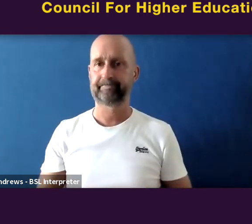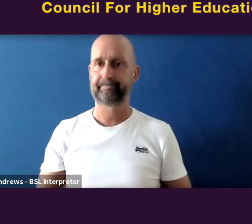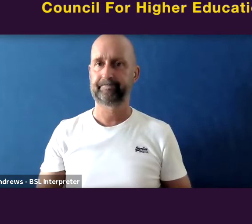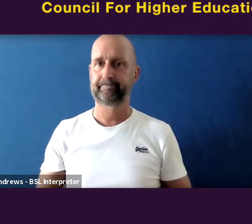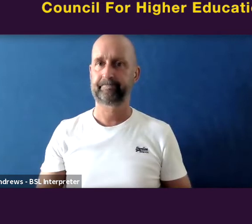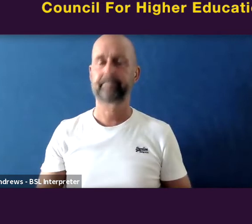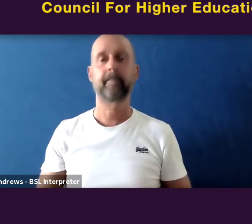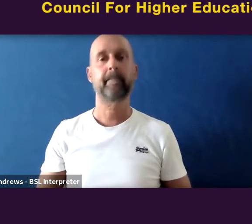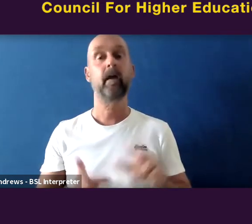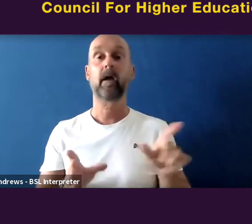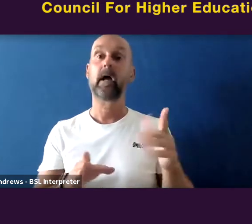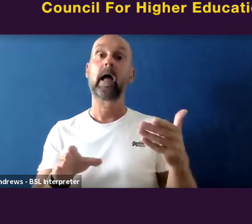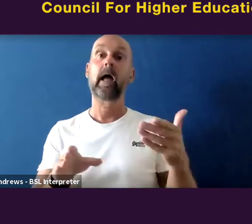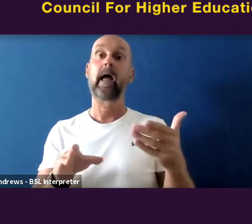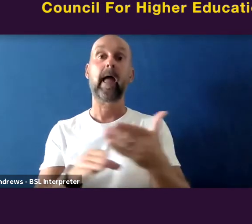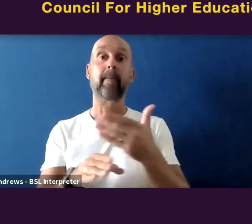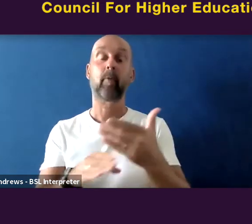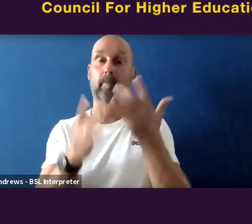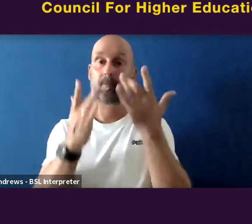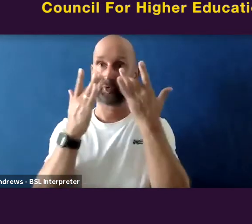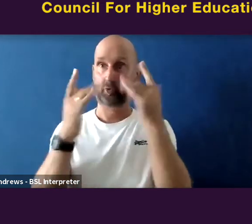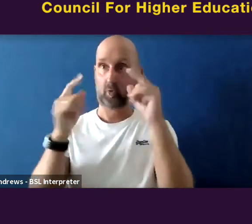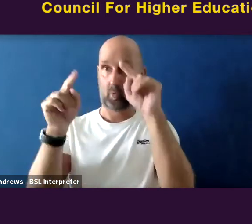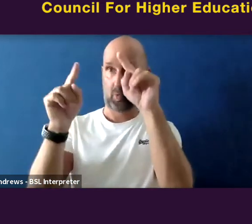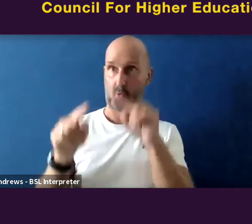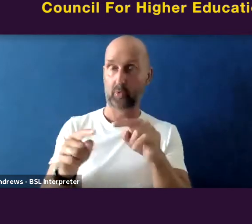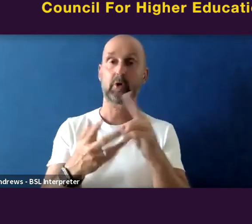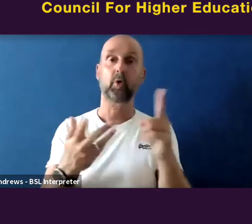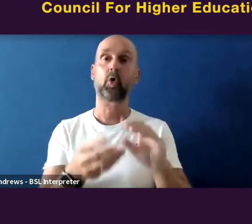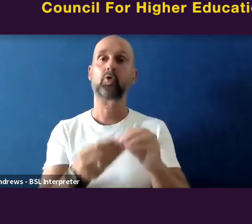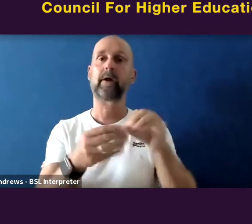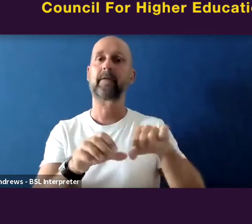Employment rates demonstrate that creative graduates are integral to the UK’s creative